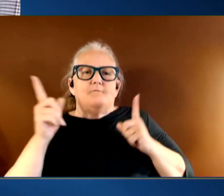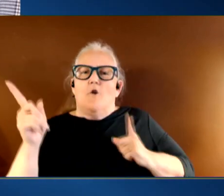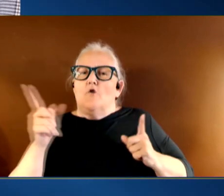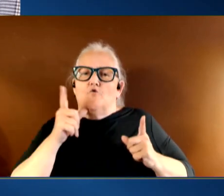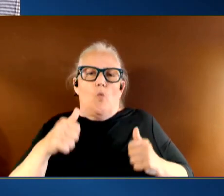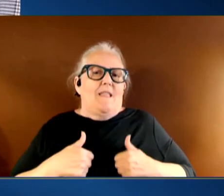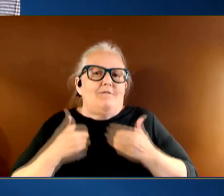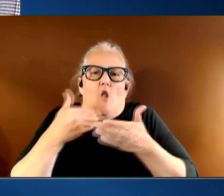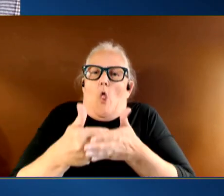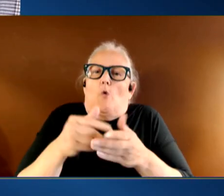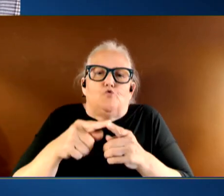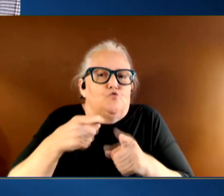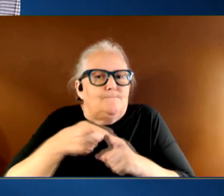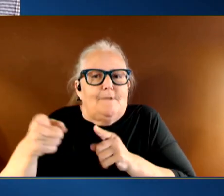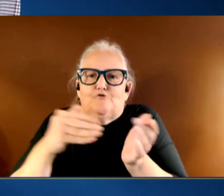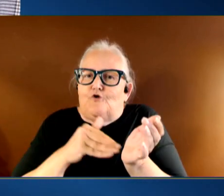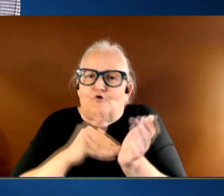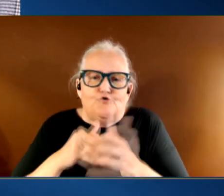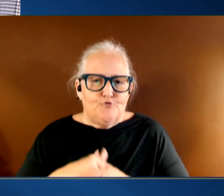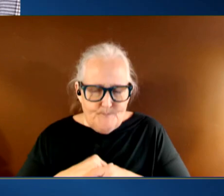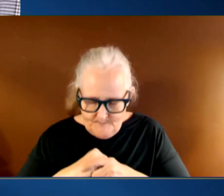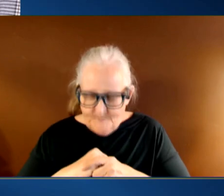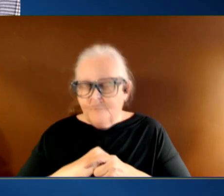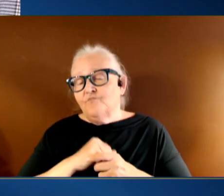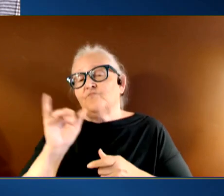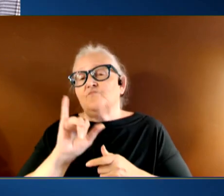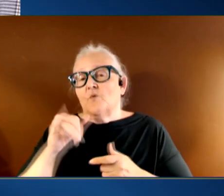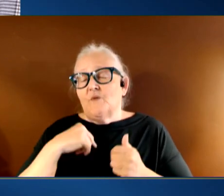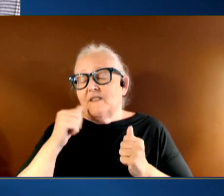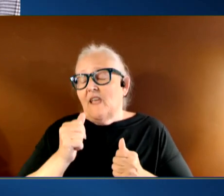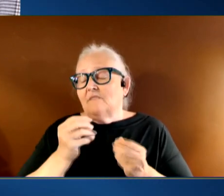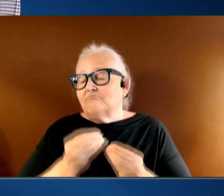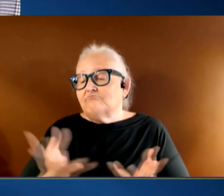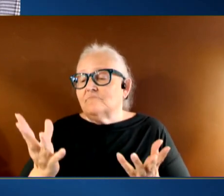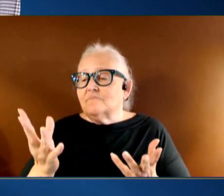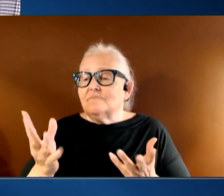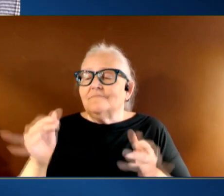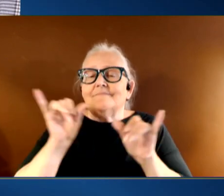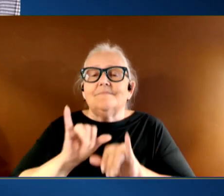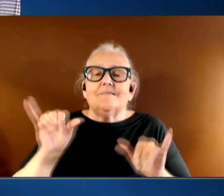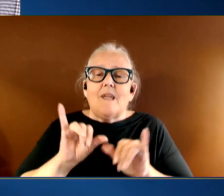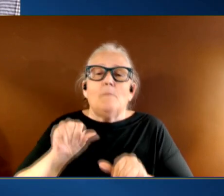We also provide information on common comorbidities like asthma. This allows